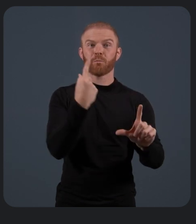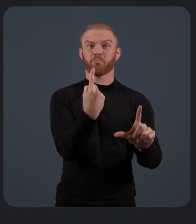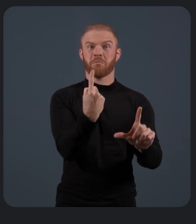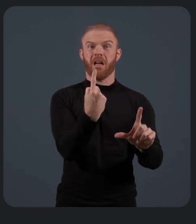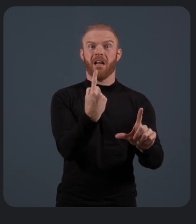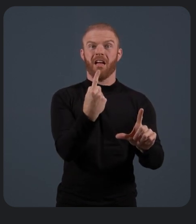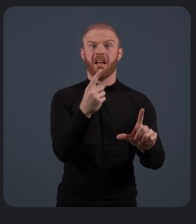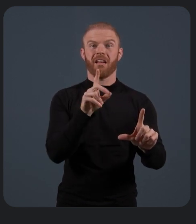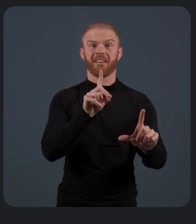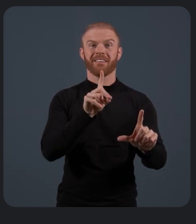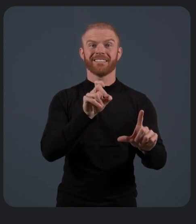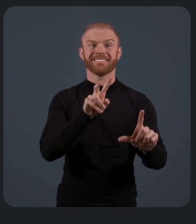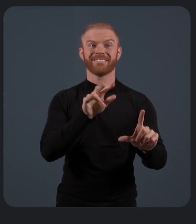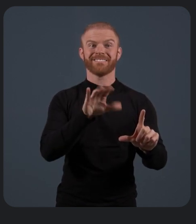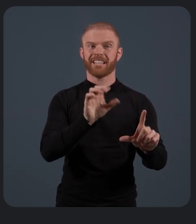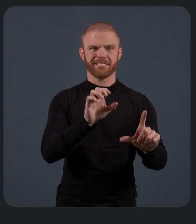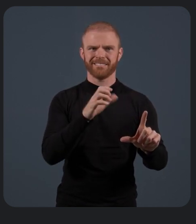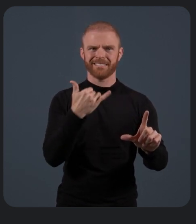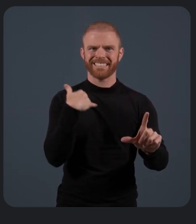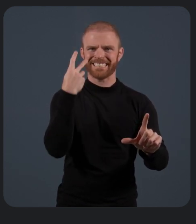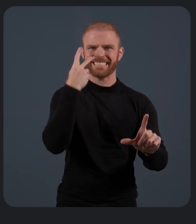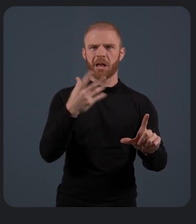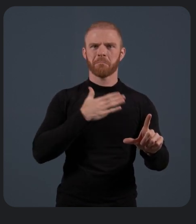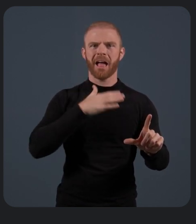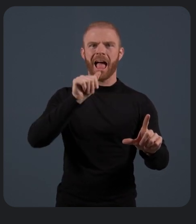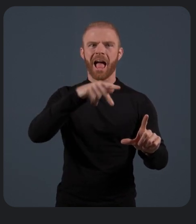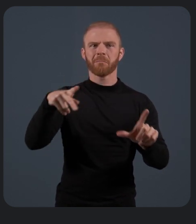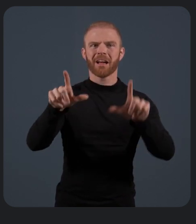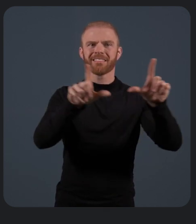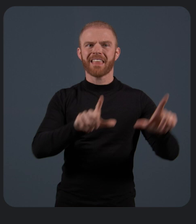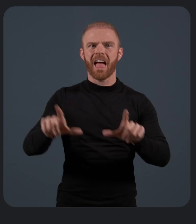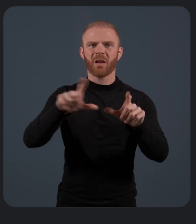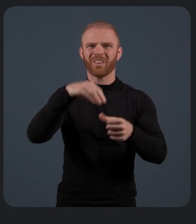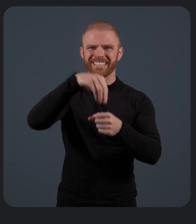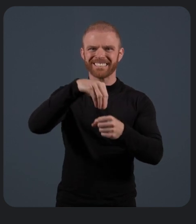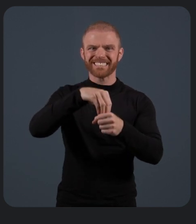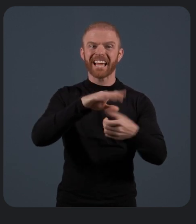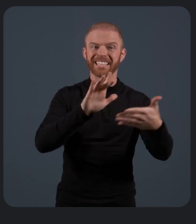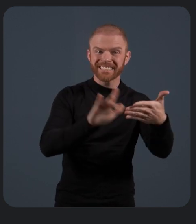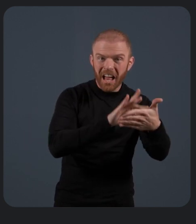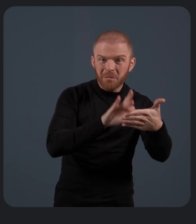So instead of one device, I can now see my layout inside of a tablet, large screen, and foldable.